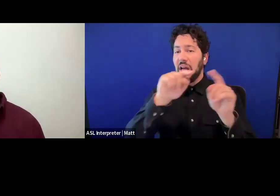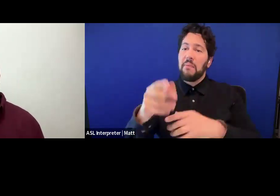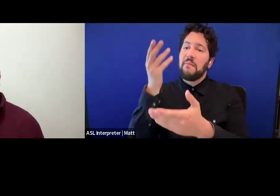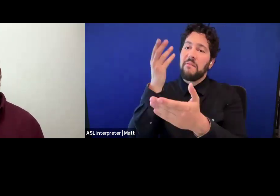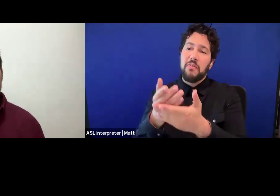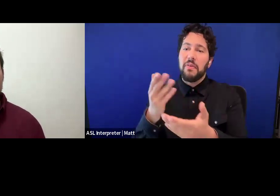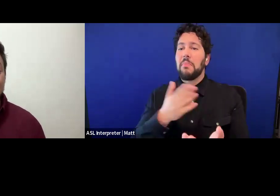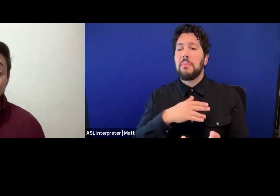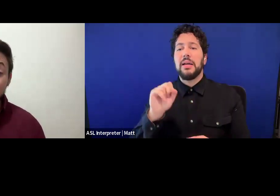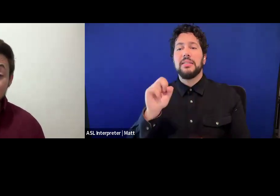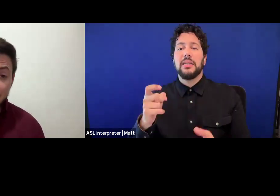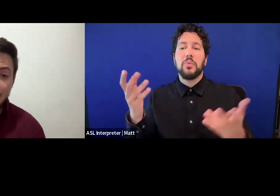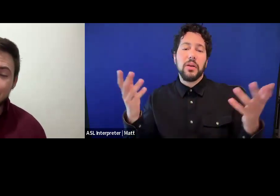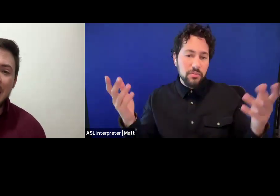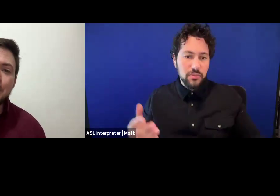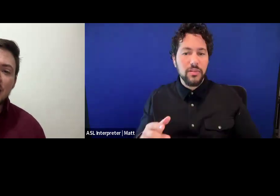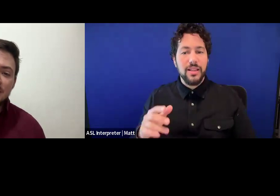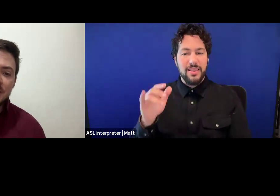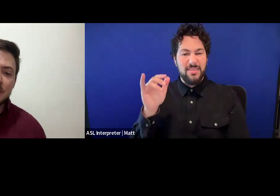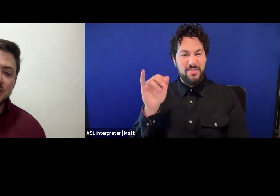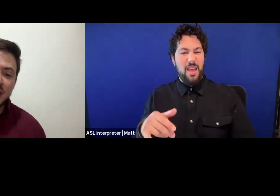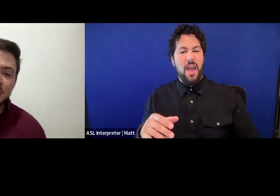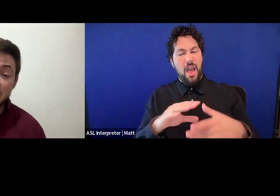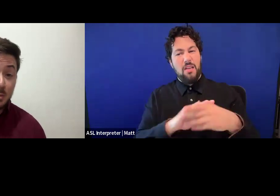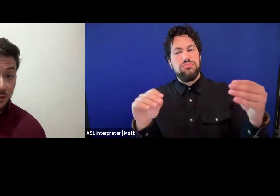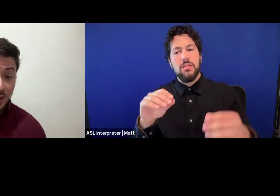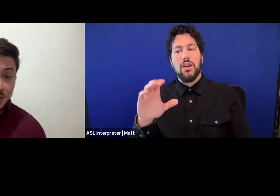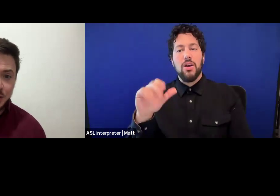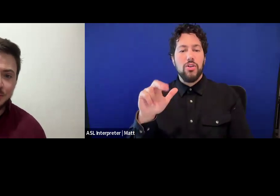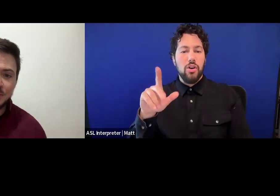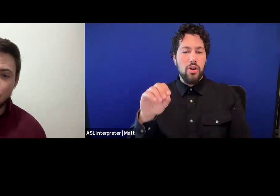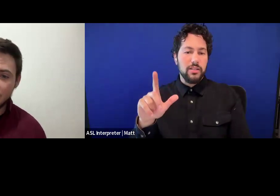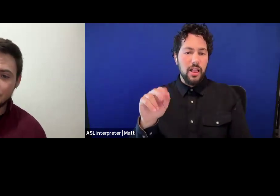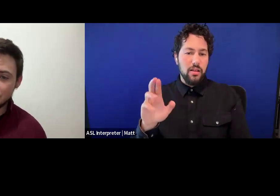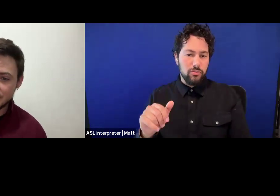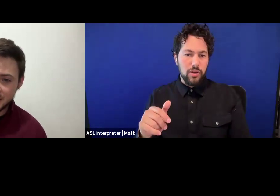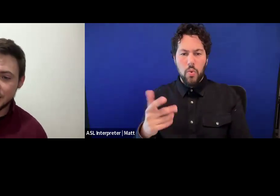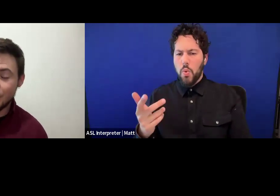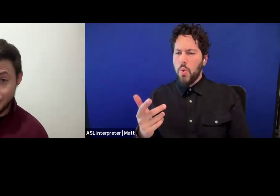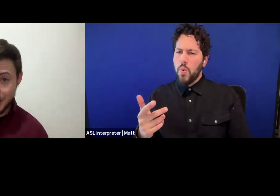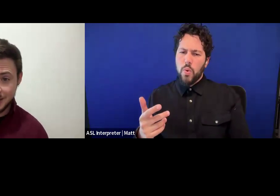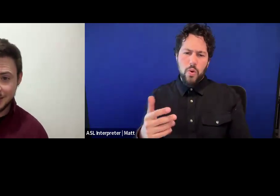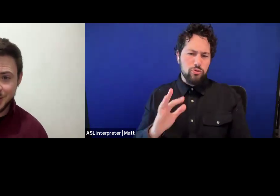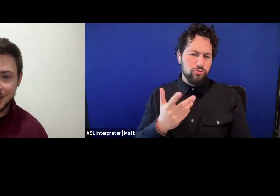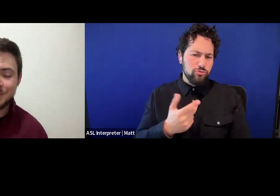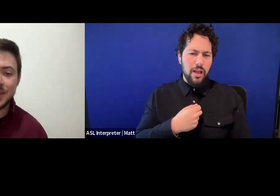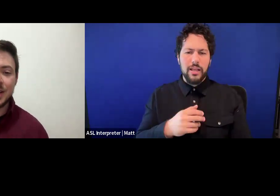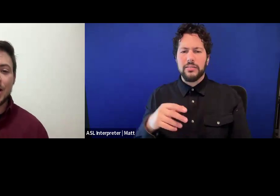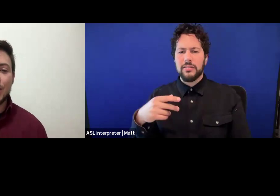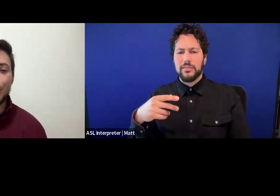With these words, Carlos Lambra, a prolific trans piano professor, the one we are seeing on my screen.